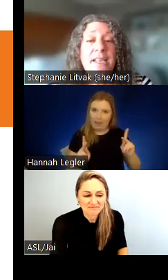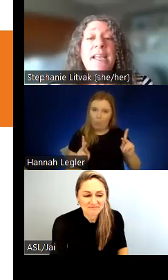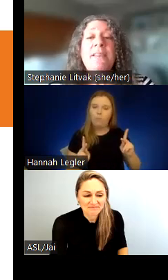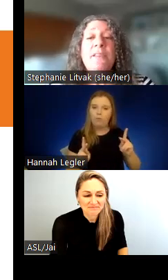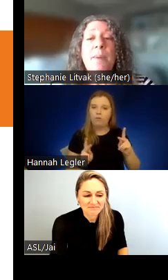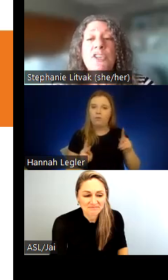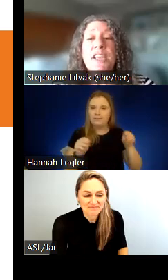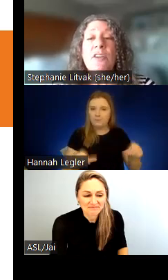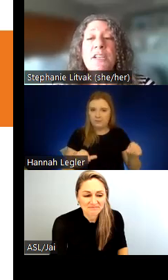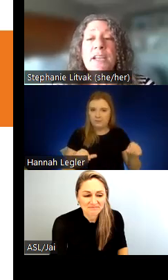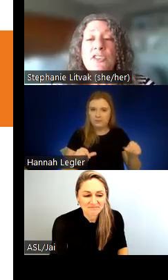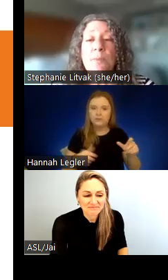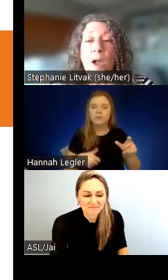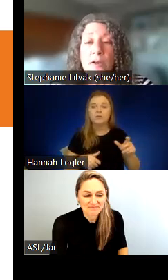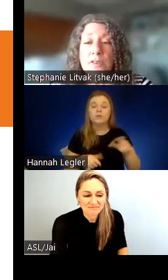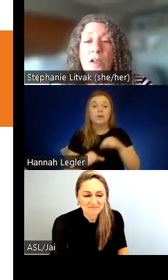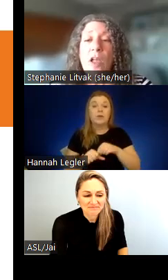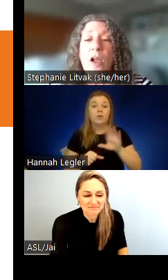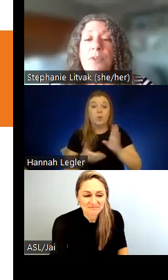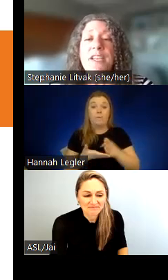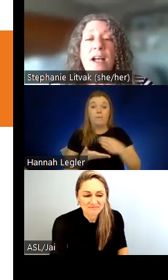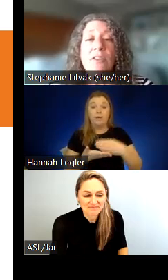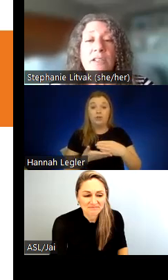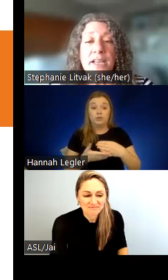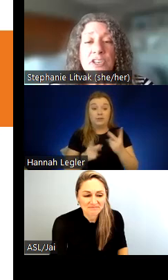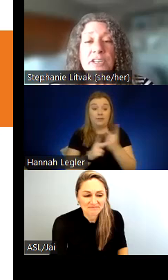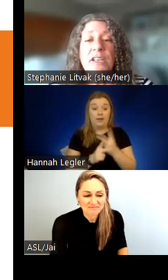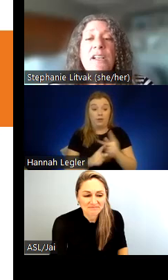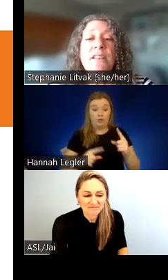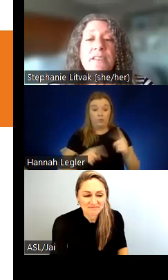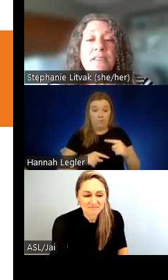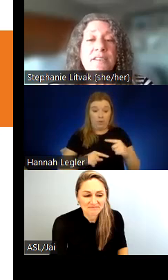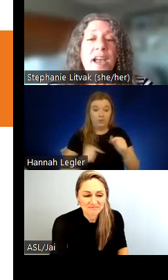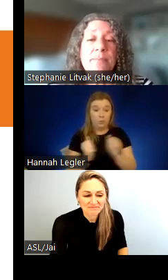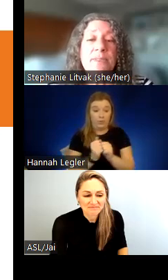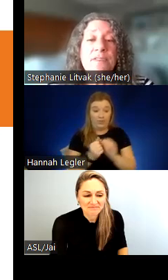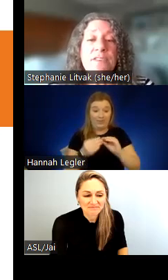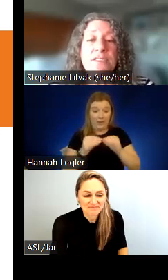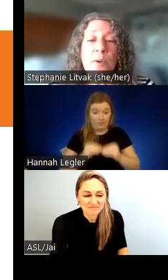In the budget calculation box along with the calculation, list the types of consumable